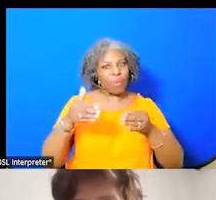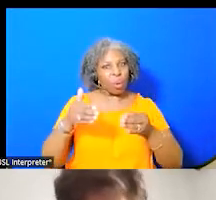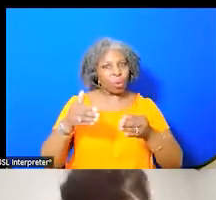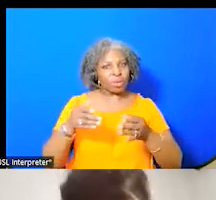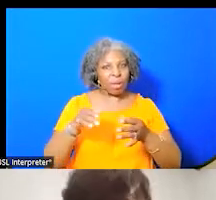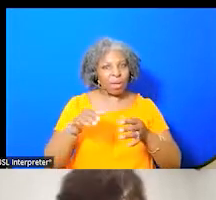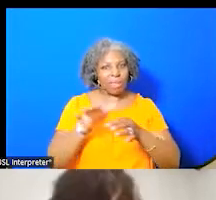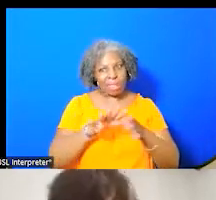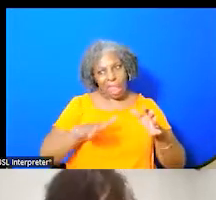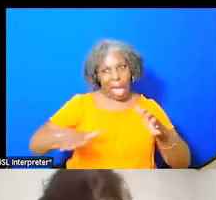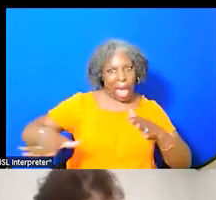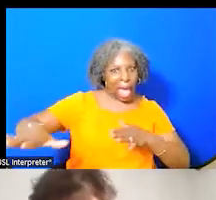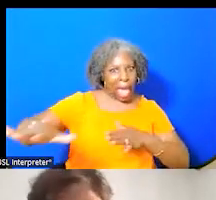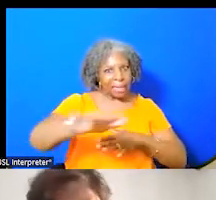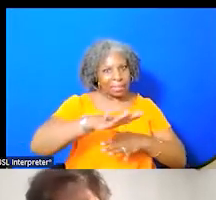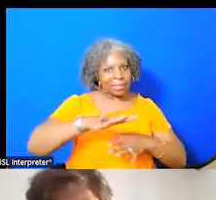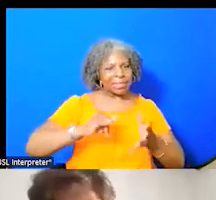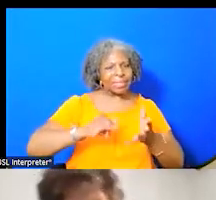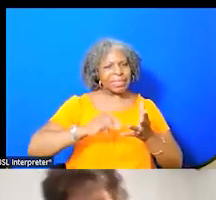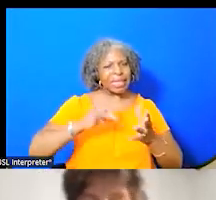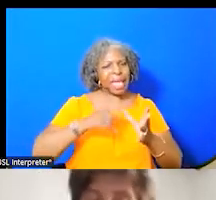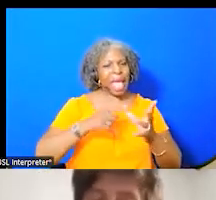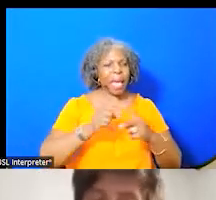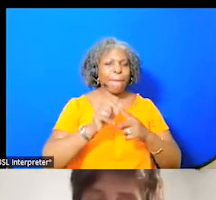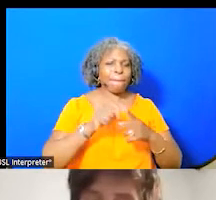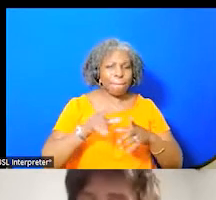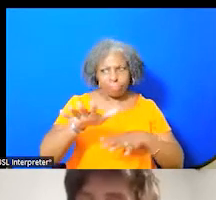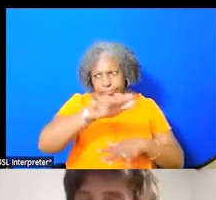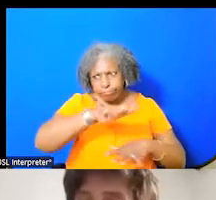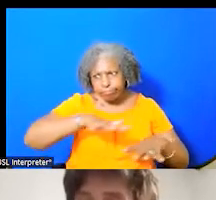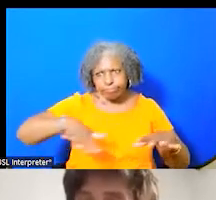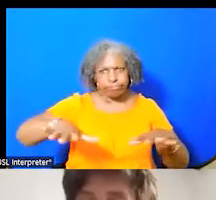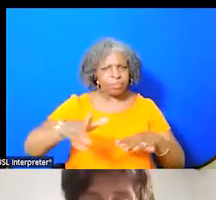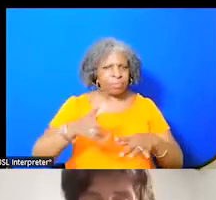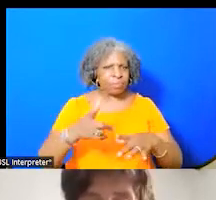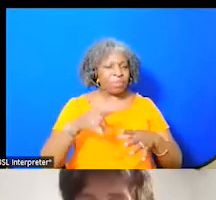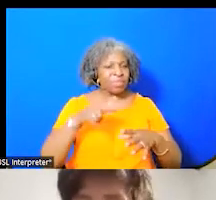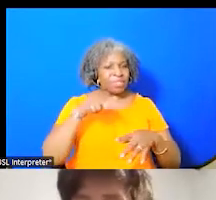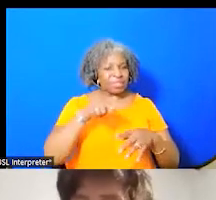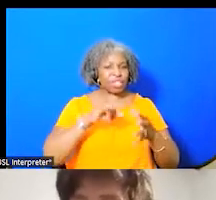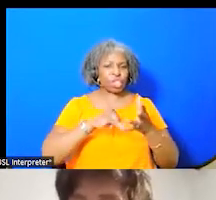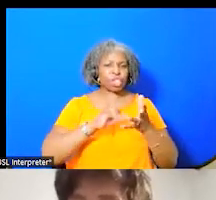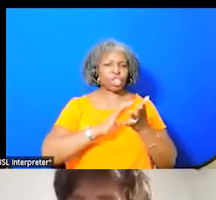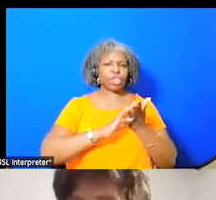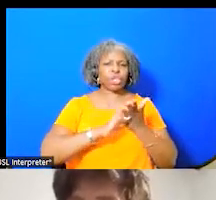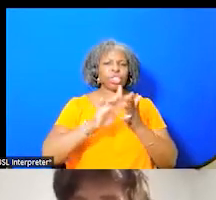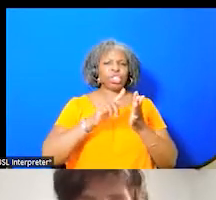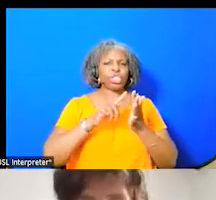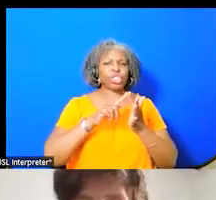And one of these projects is in Sheppey, which is an island down the river